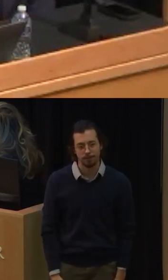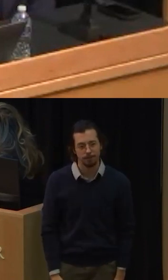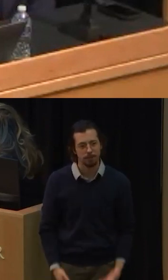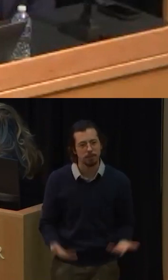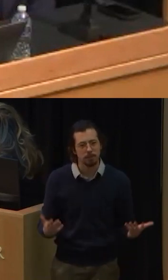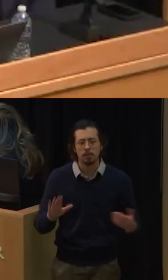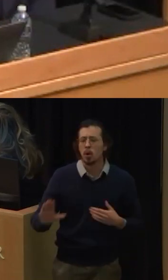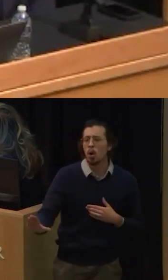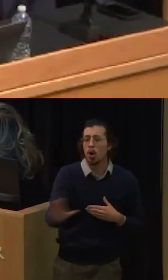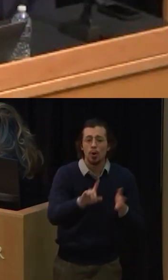And what would your research be